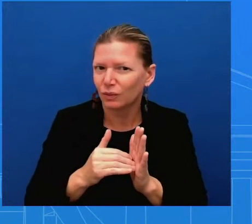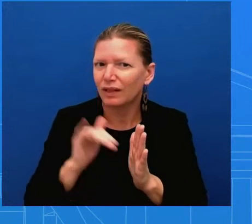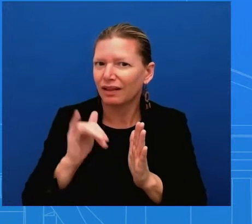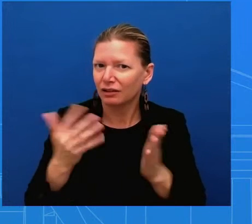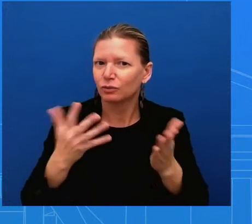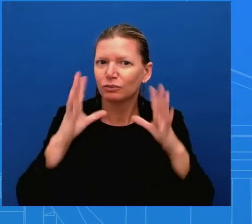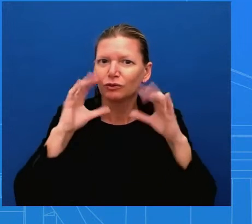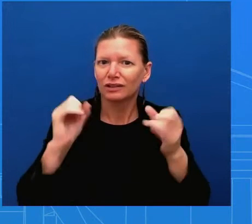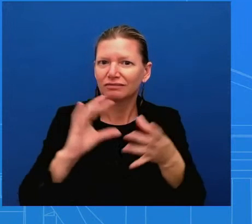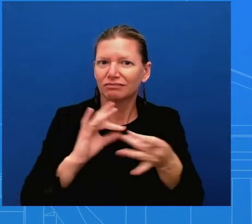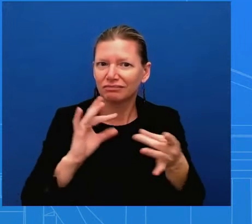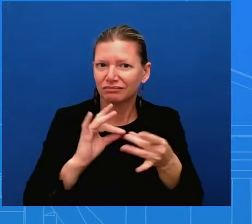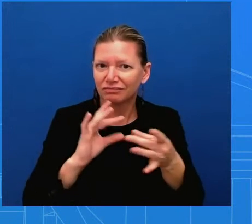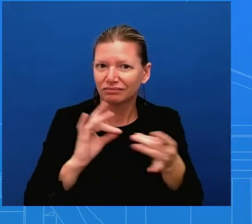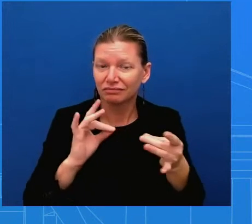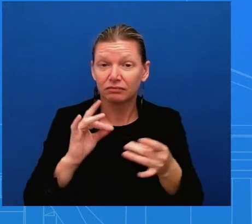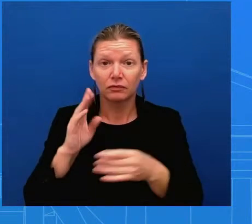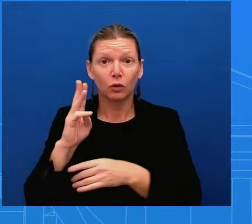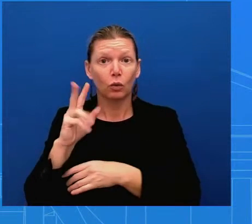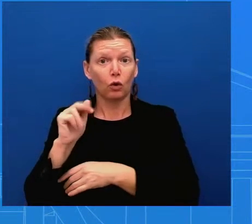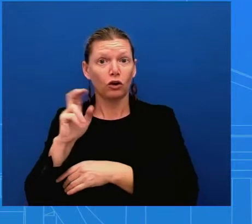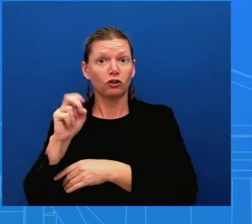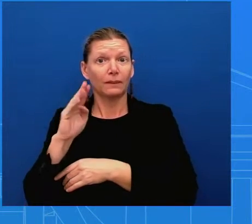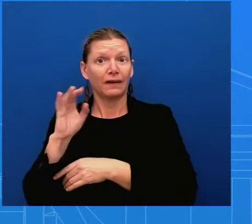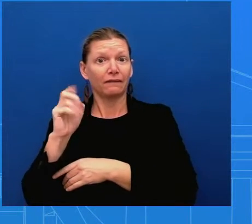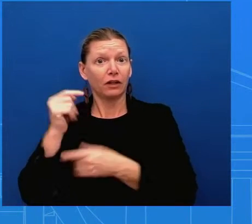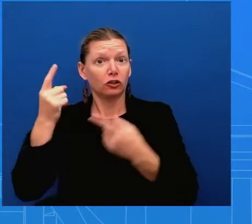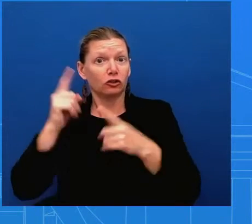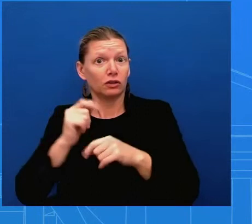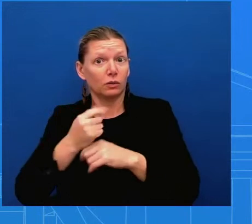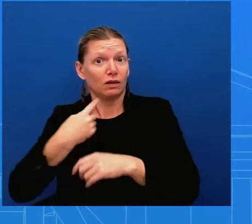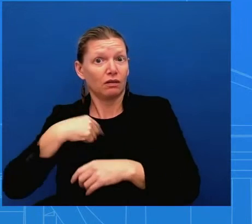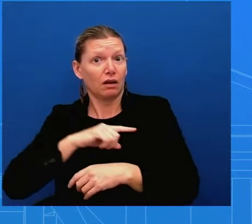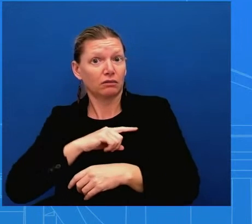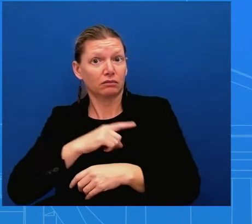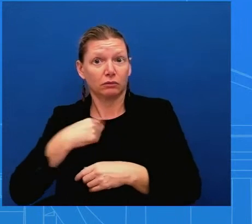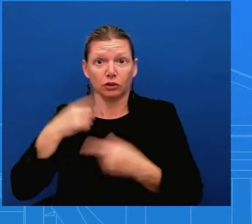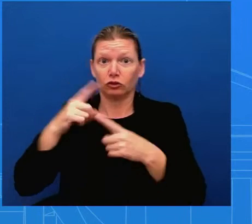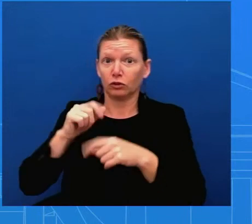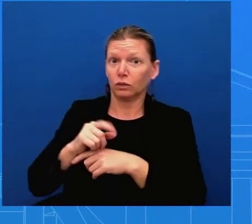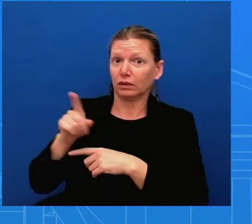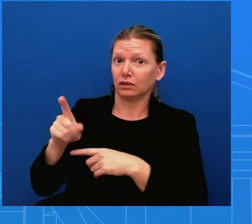And this is very different than what Republicans want to do. They put out their plan. They put out what they want to do.